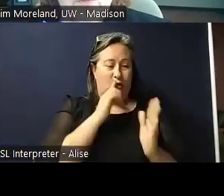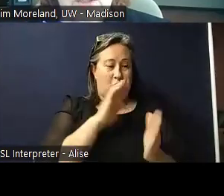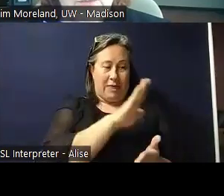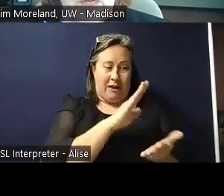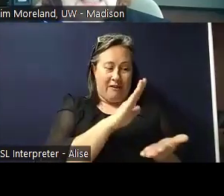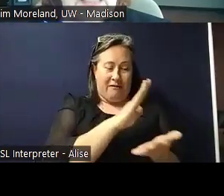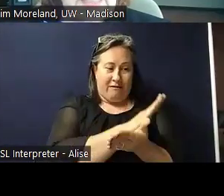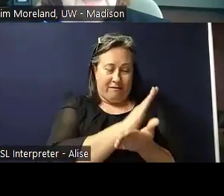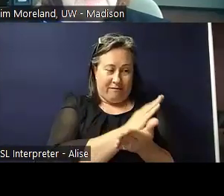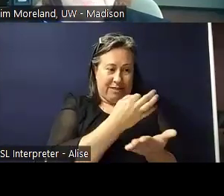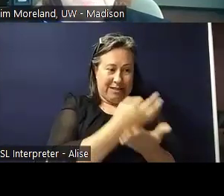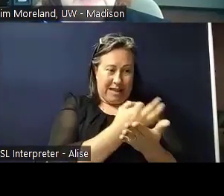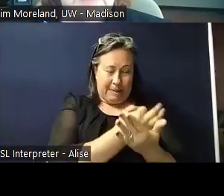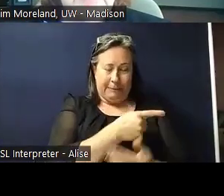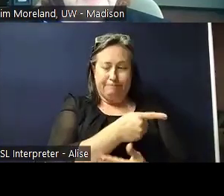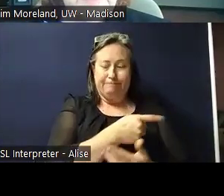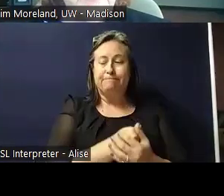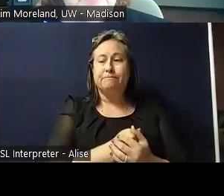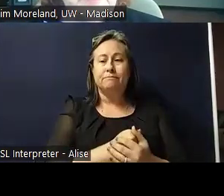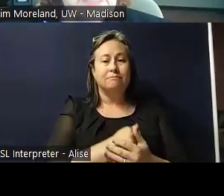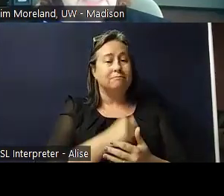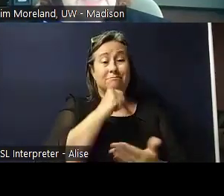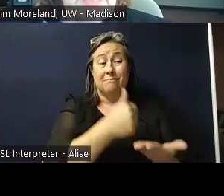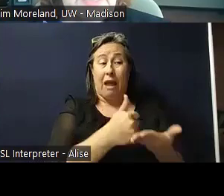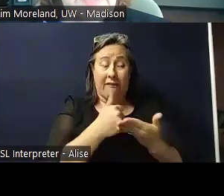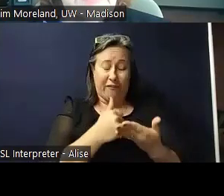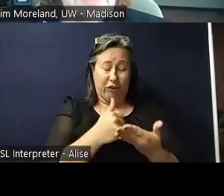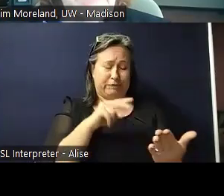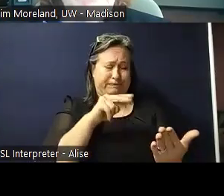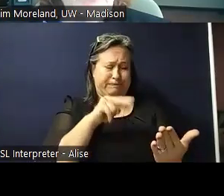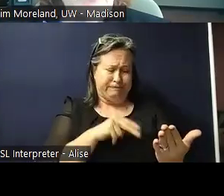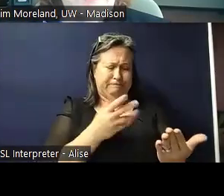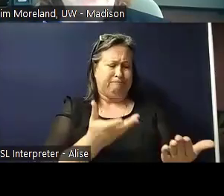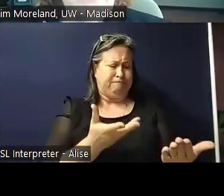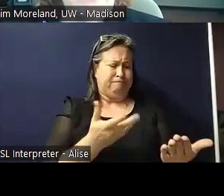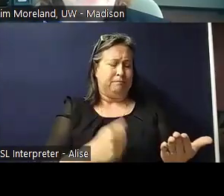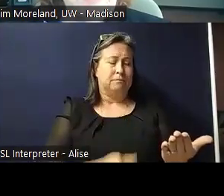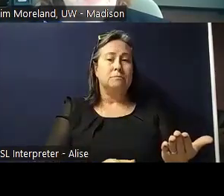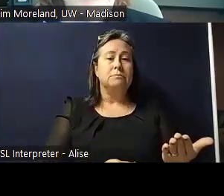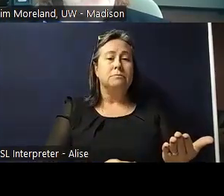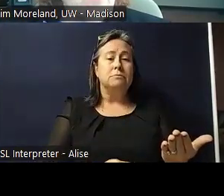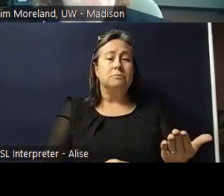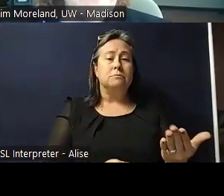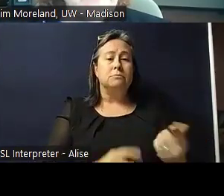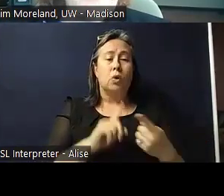which was not helpful, and when we required them